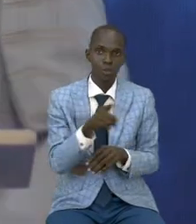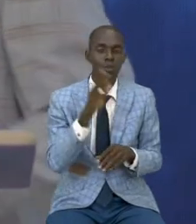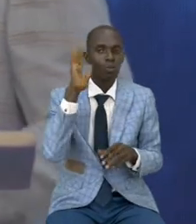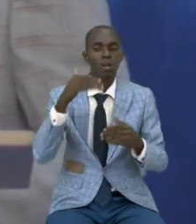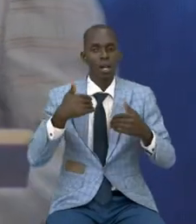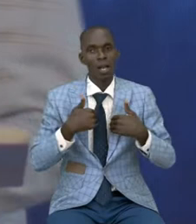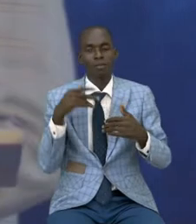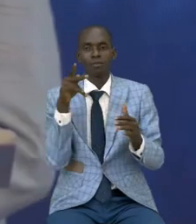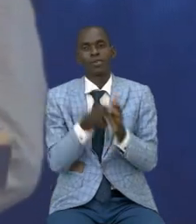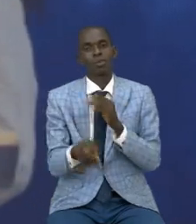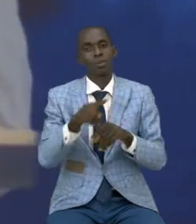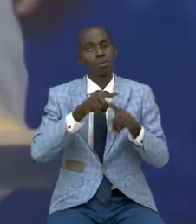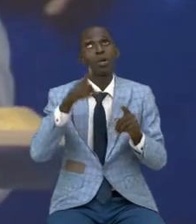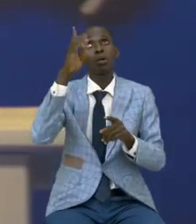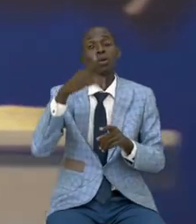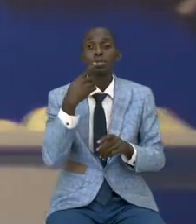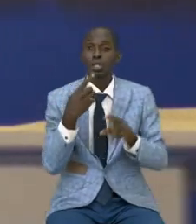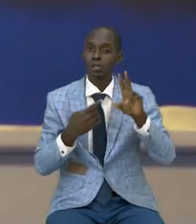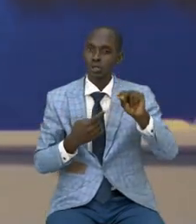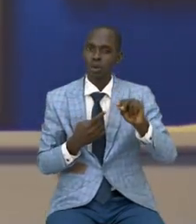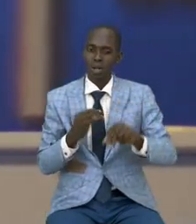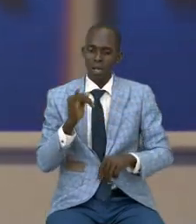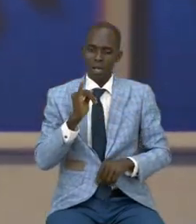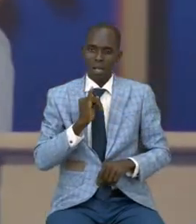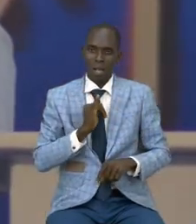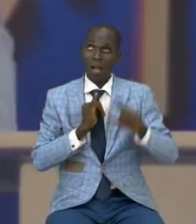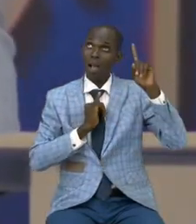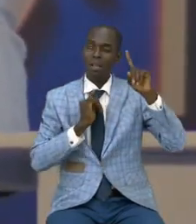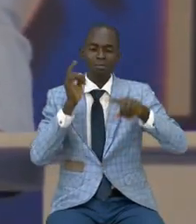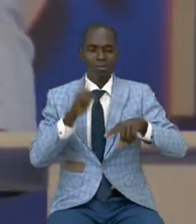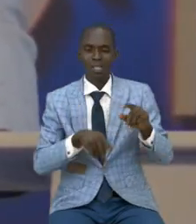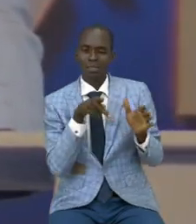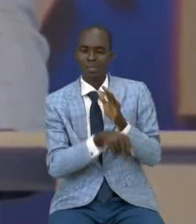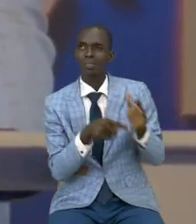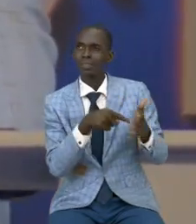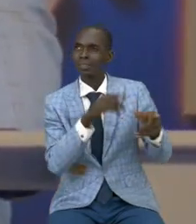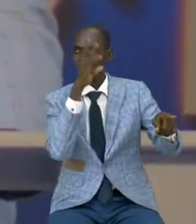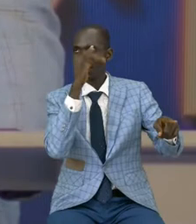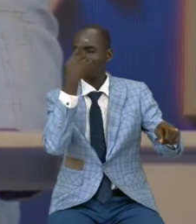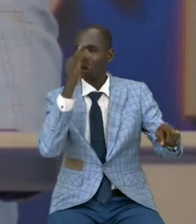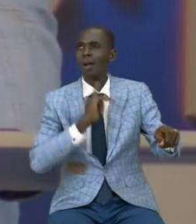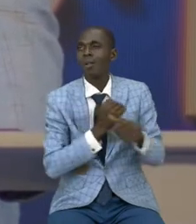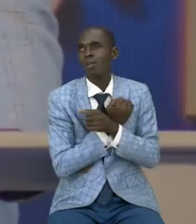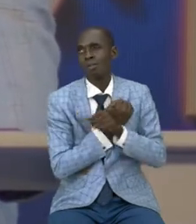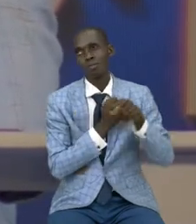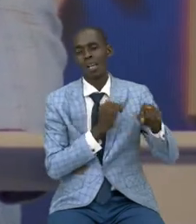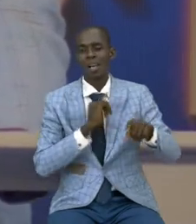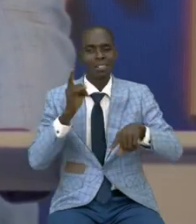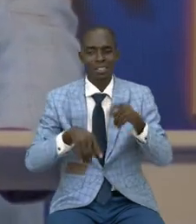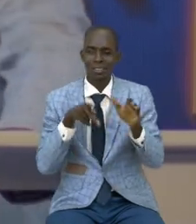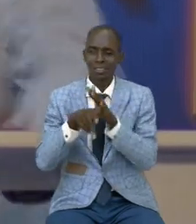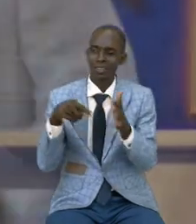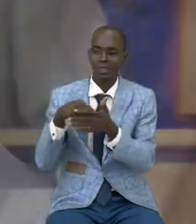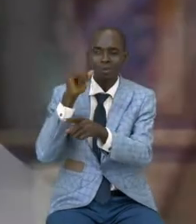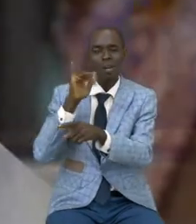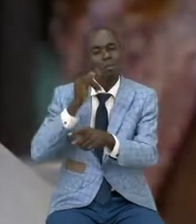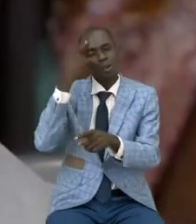but he said no i can't kill this man i love him i won't kill this woman i love her and i'm preparing